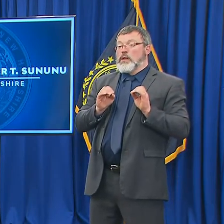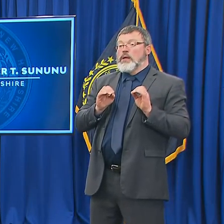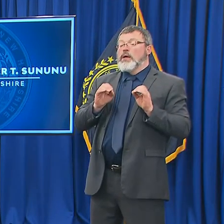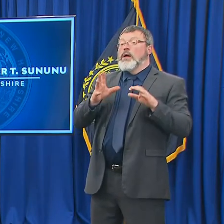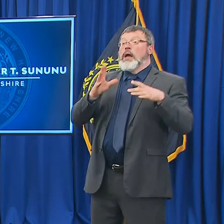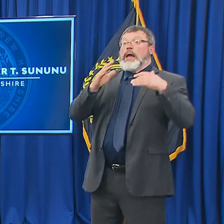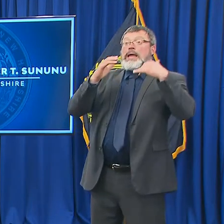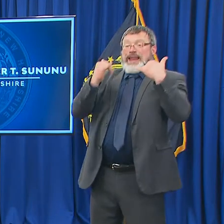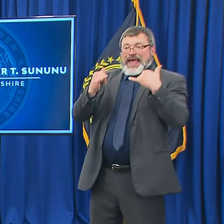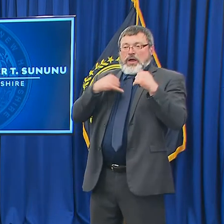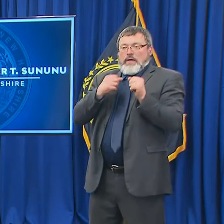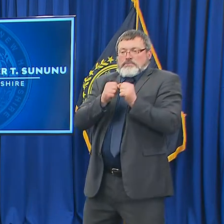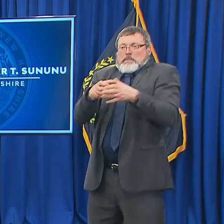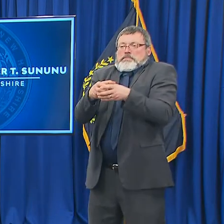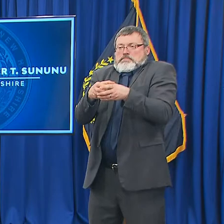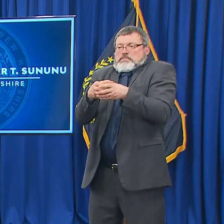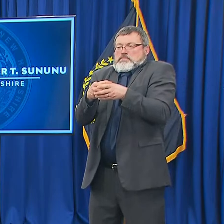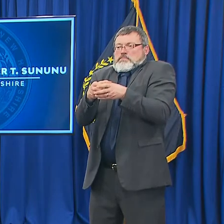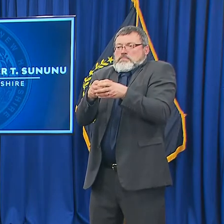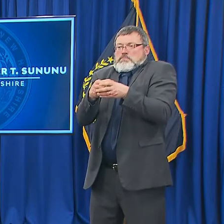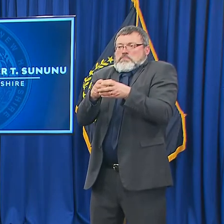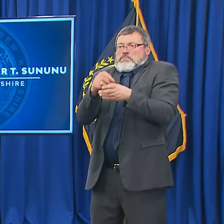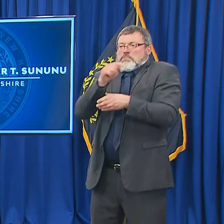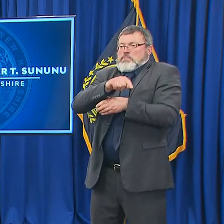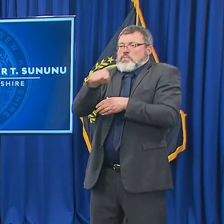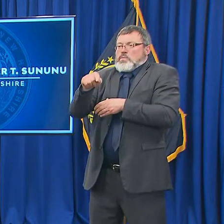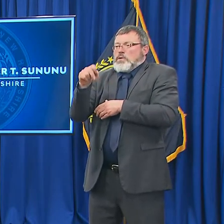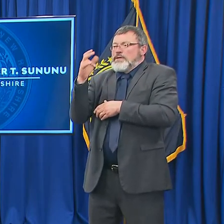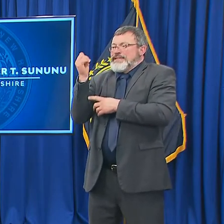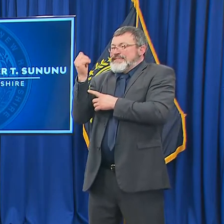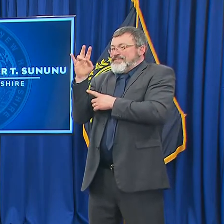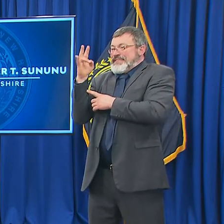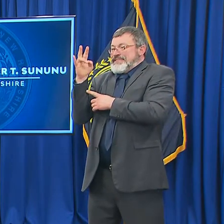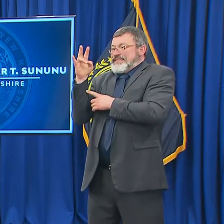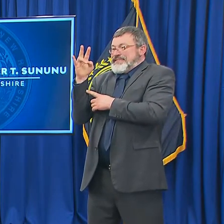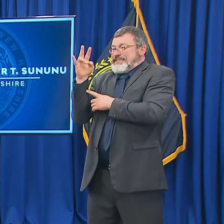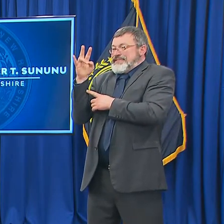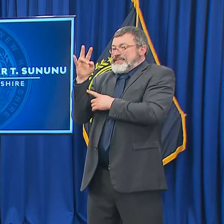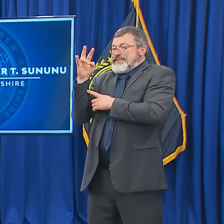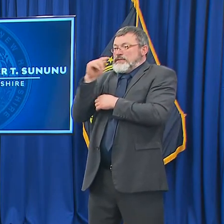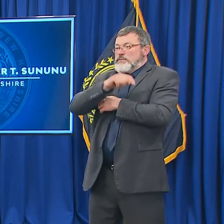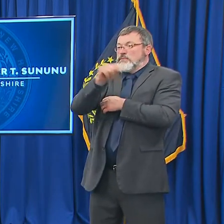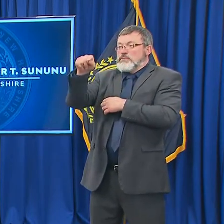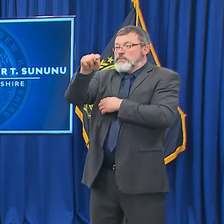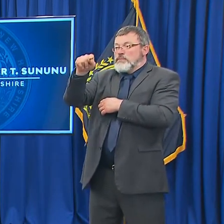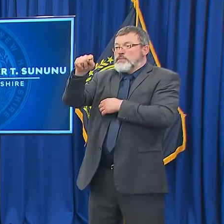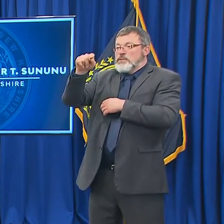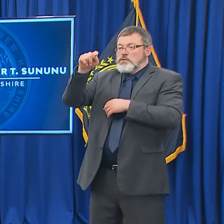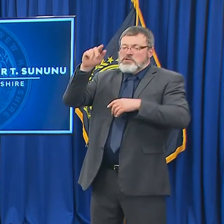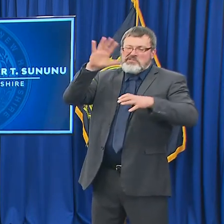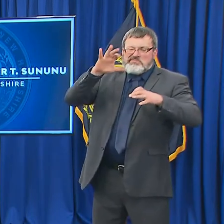of procedures that are performed the duration, the intensity of close contact you know many,